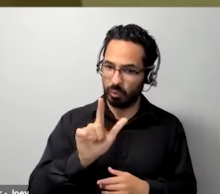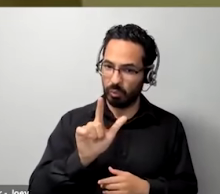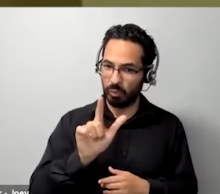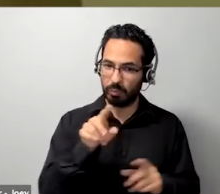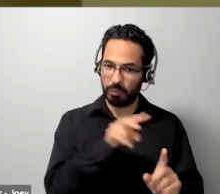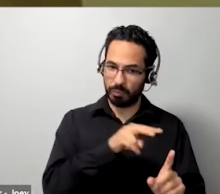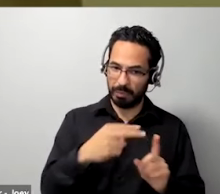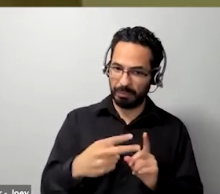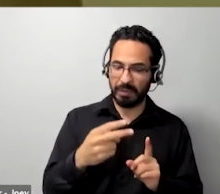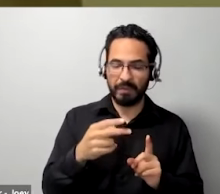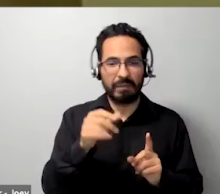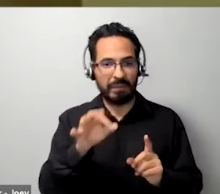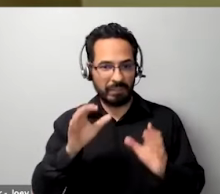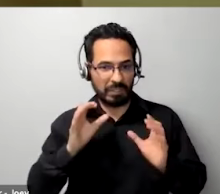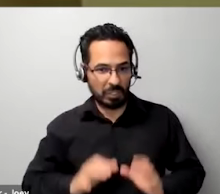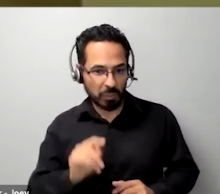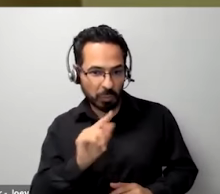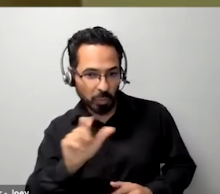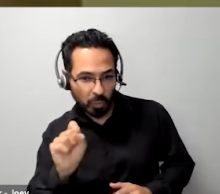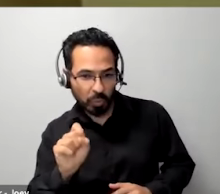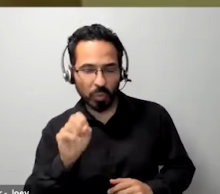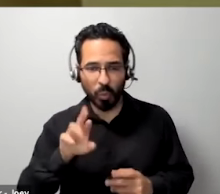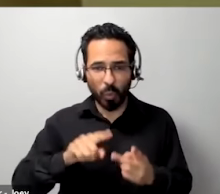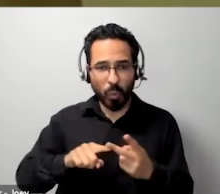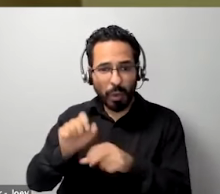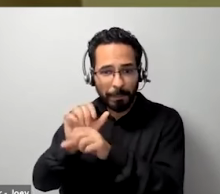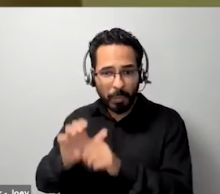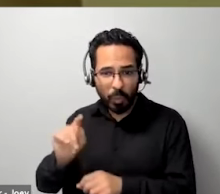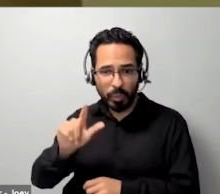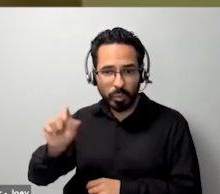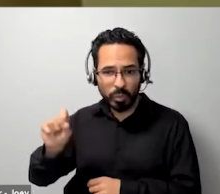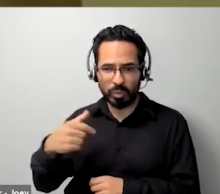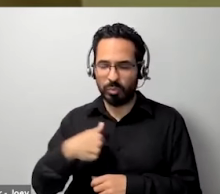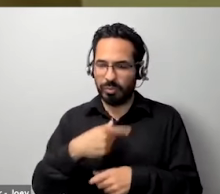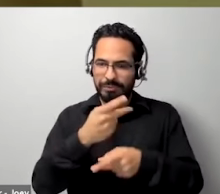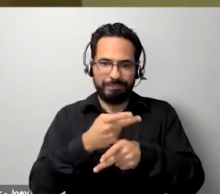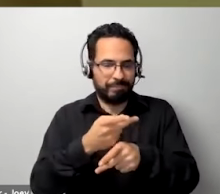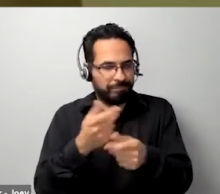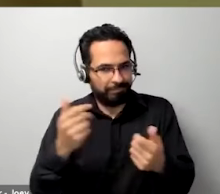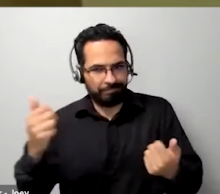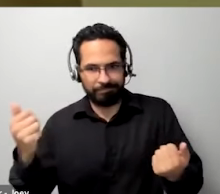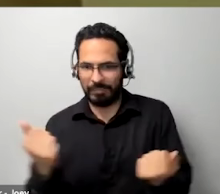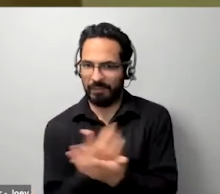or employee-facing tools. We're taking care of everything. We're working back with our retail stores,